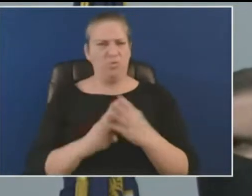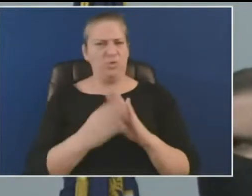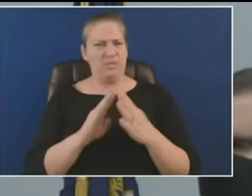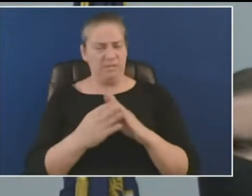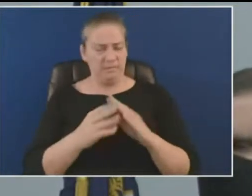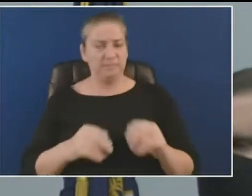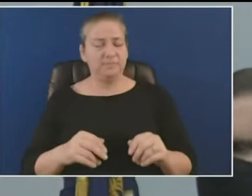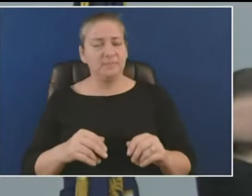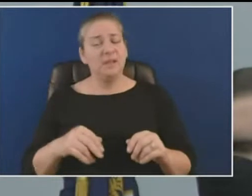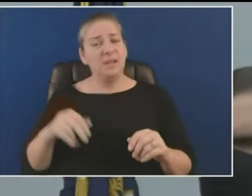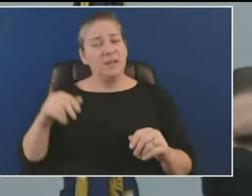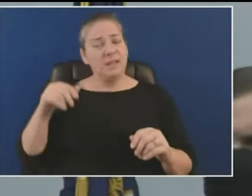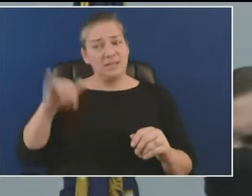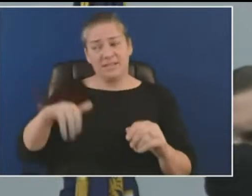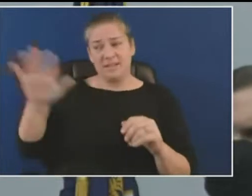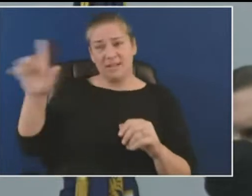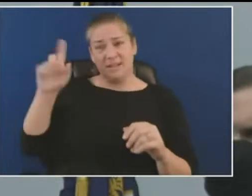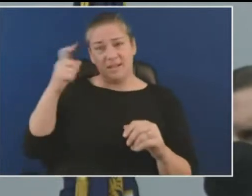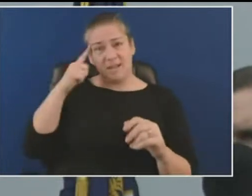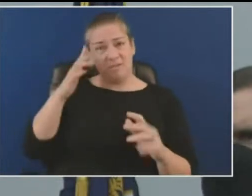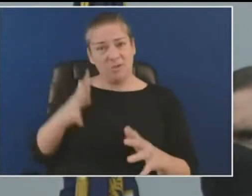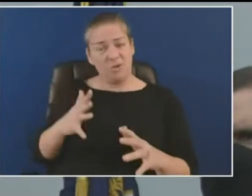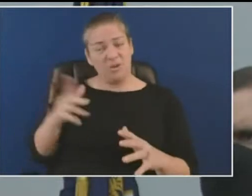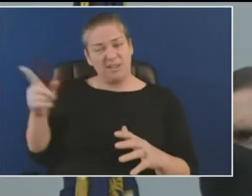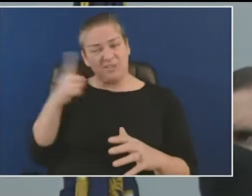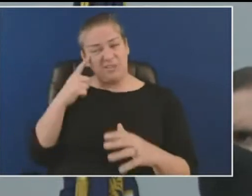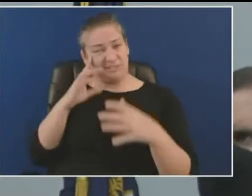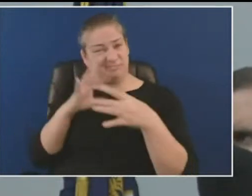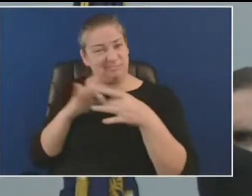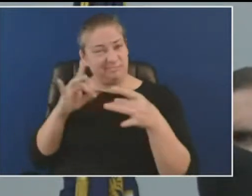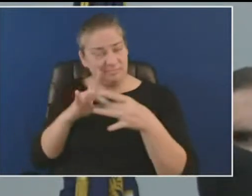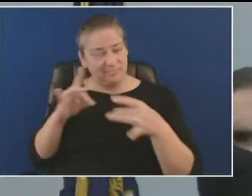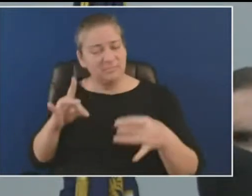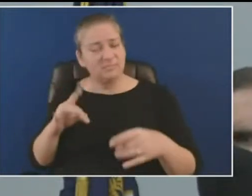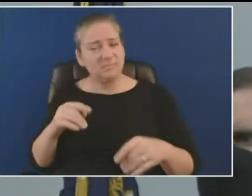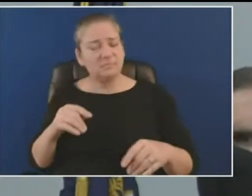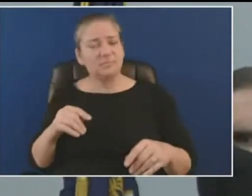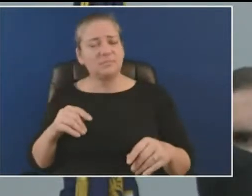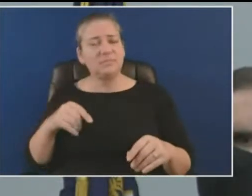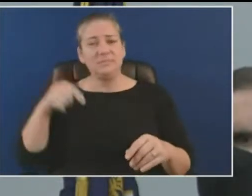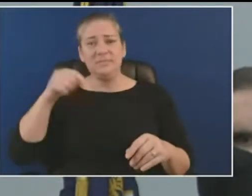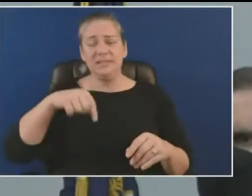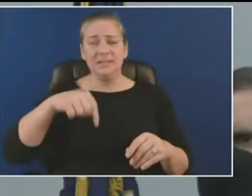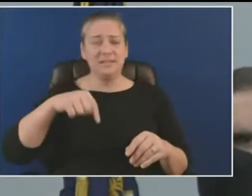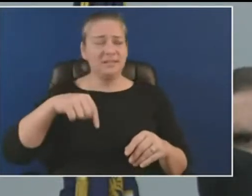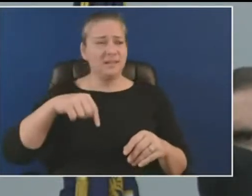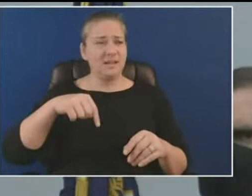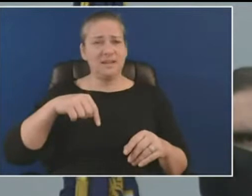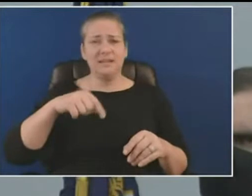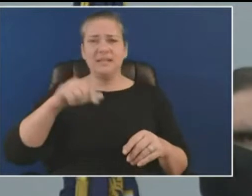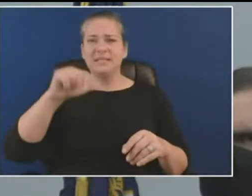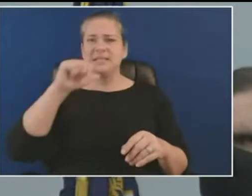is kind of a alluded to. This is sure as heck not a static situation, but a dynamic one.